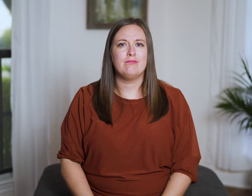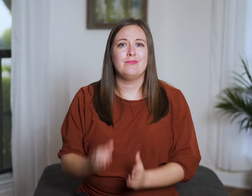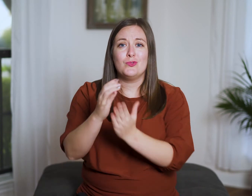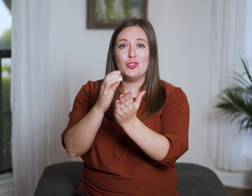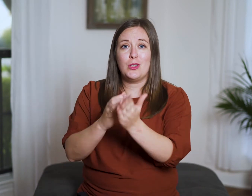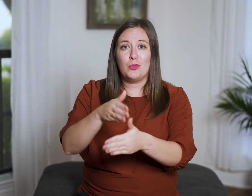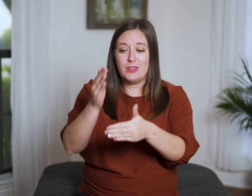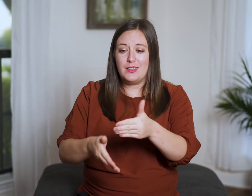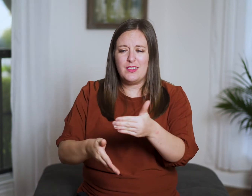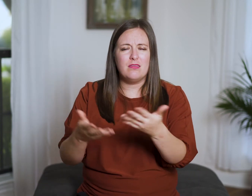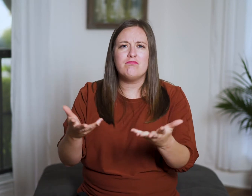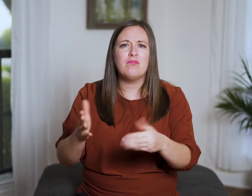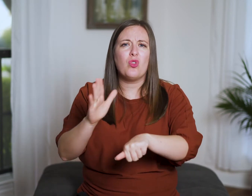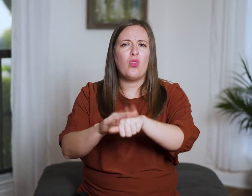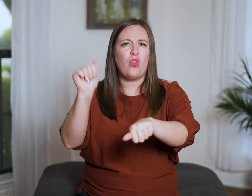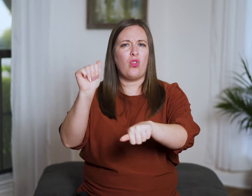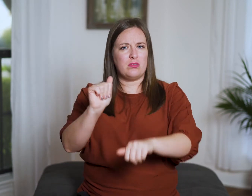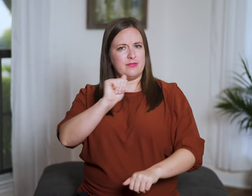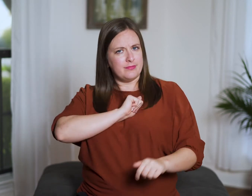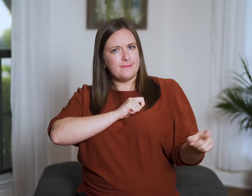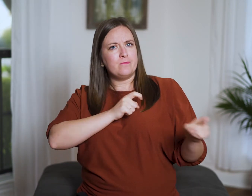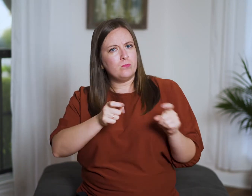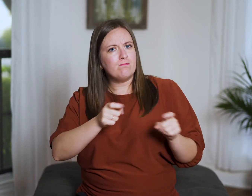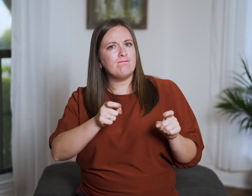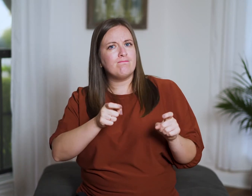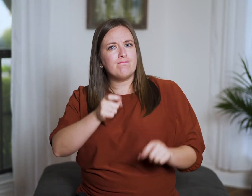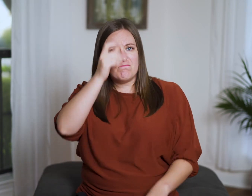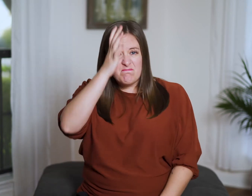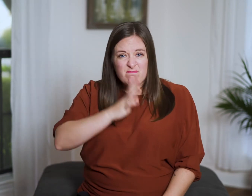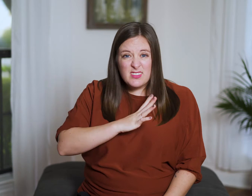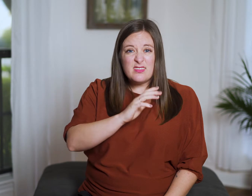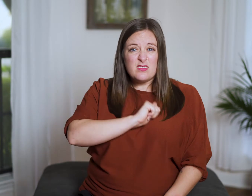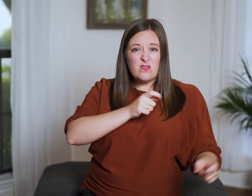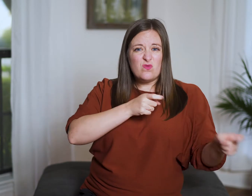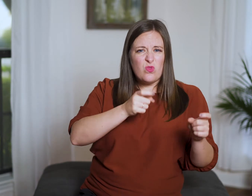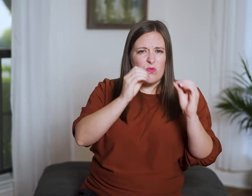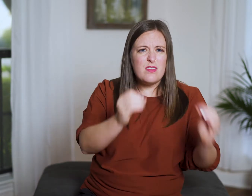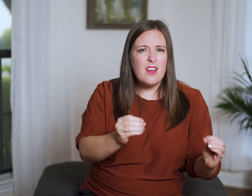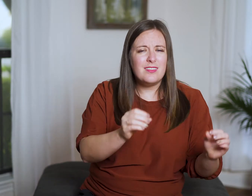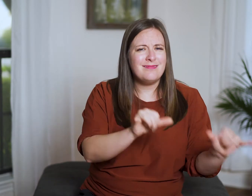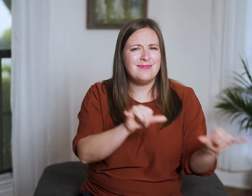The chapter ends with a call to self-control: “A man without self-control is like